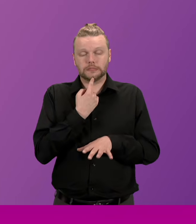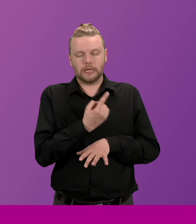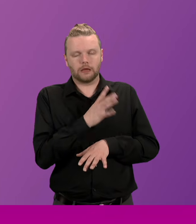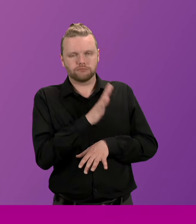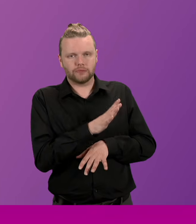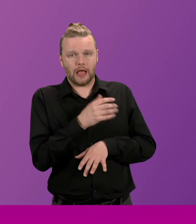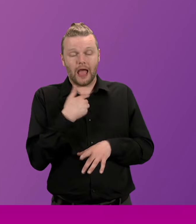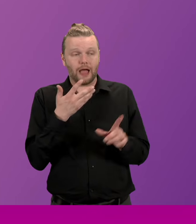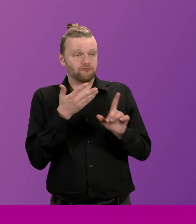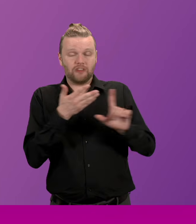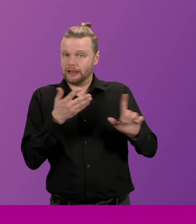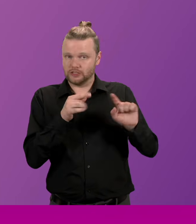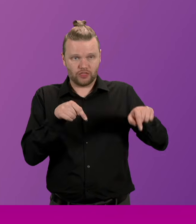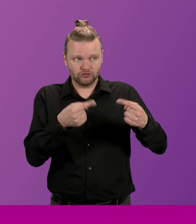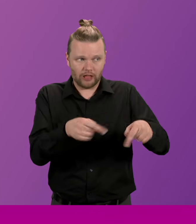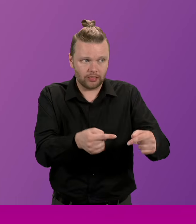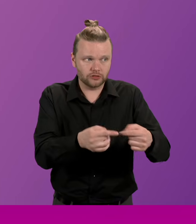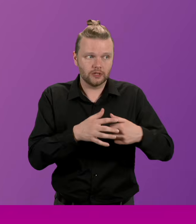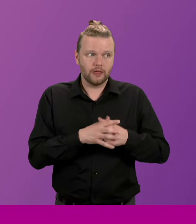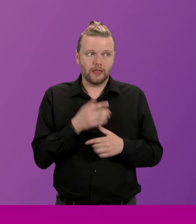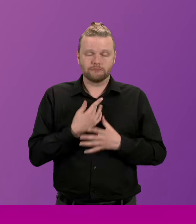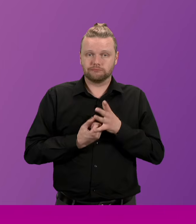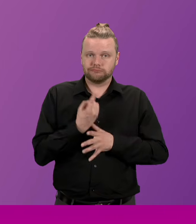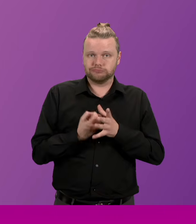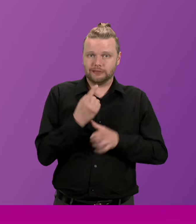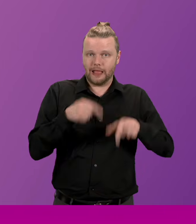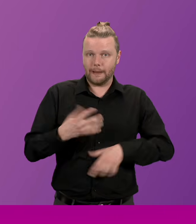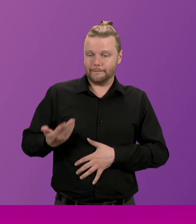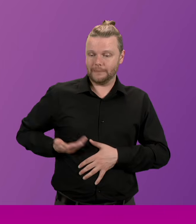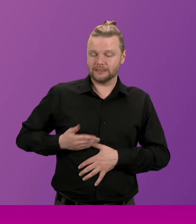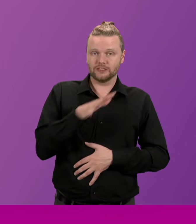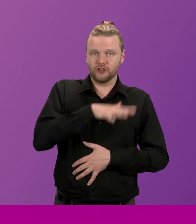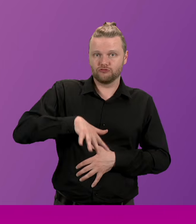I recognise the challenges on business rates that are coming and that businesses are facing.